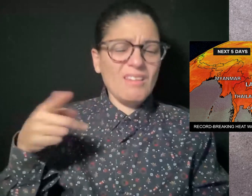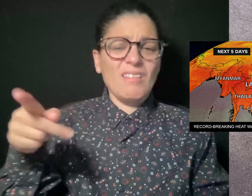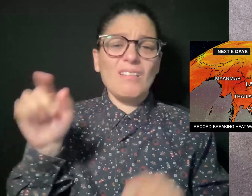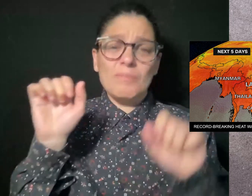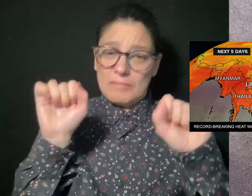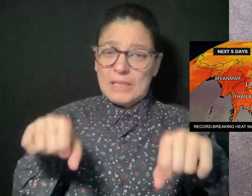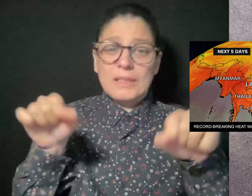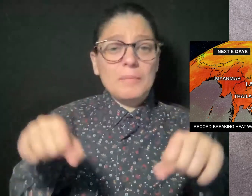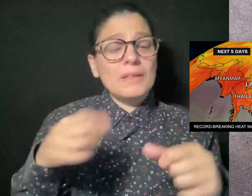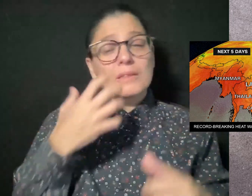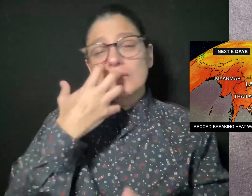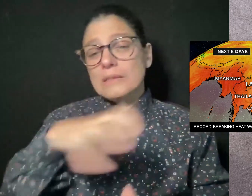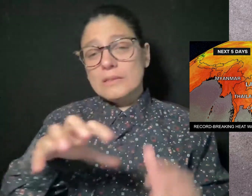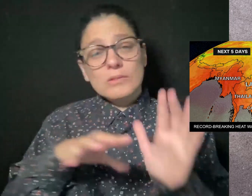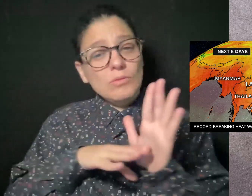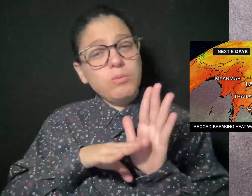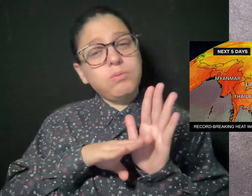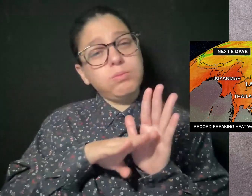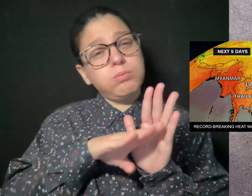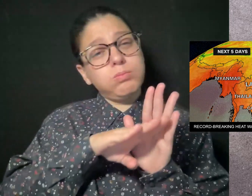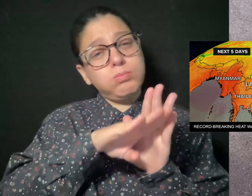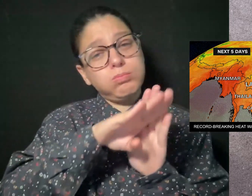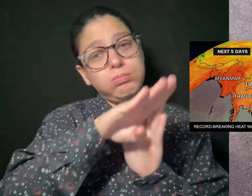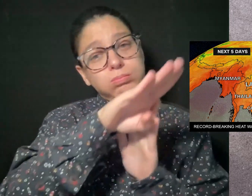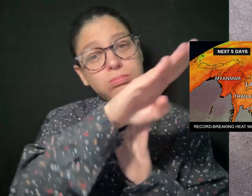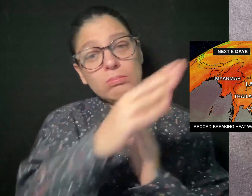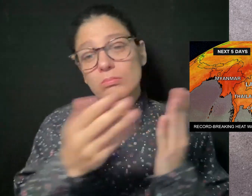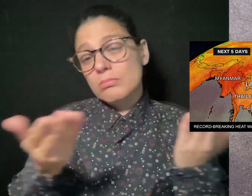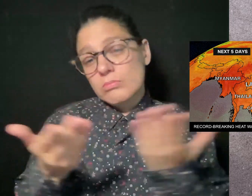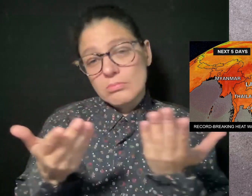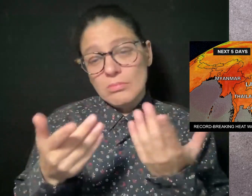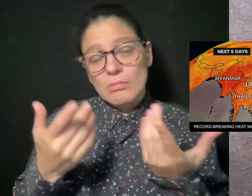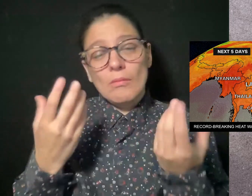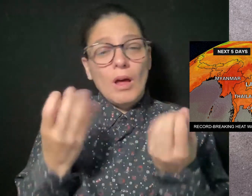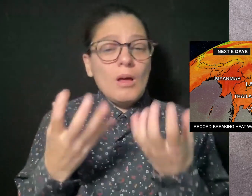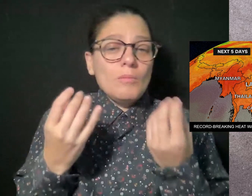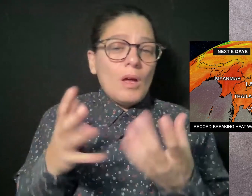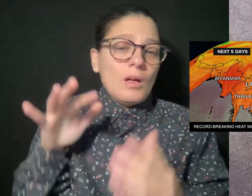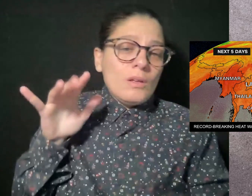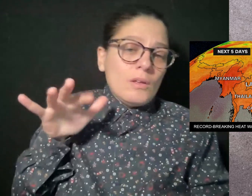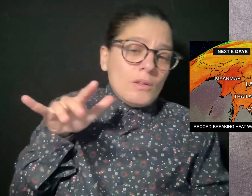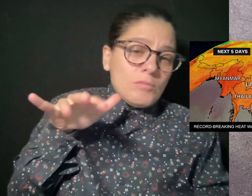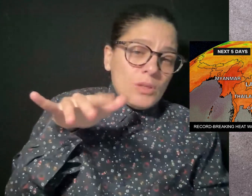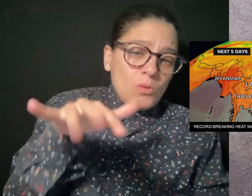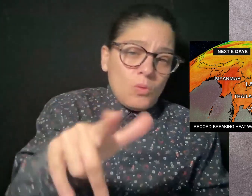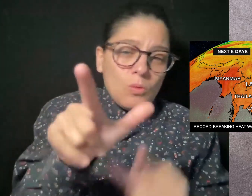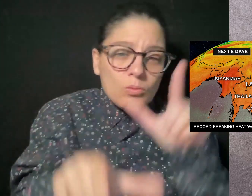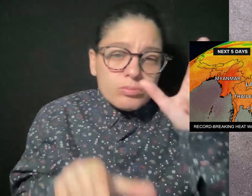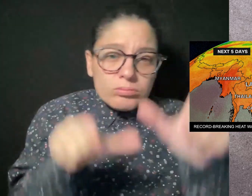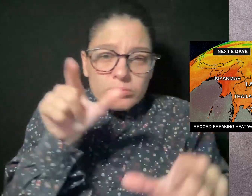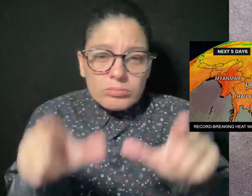including Beijing faced a high risk from heat waves due to the millions of people who live